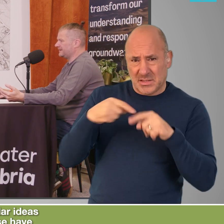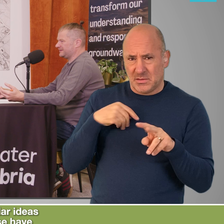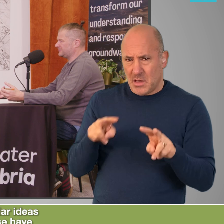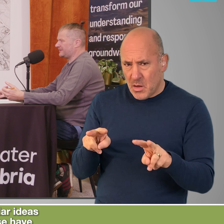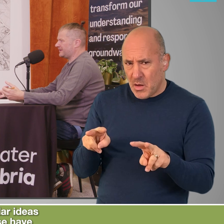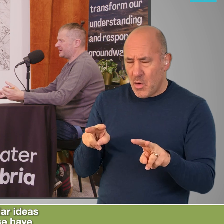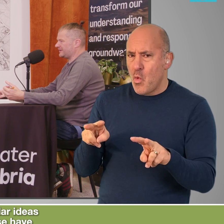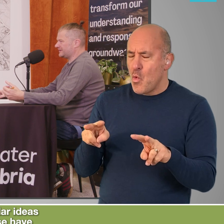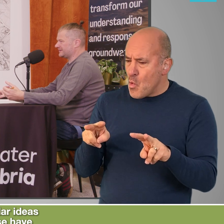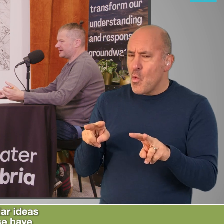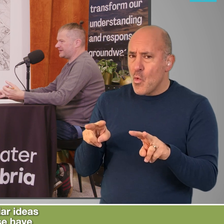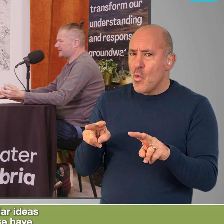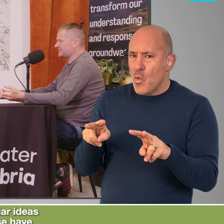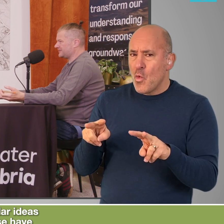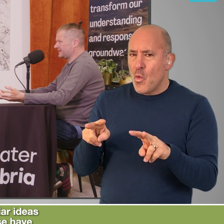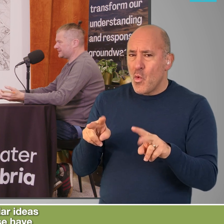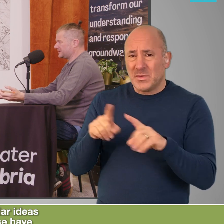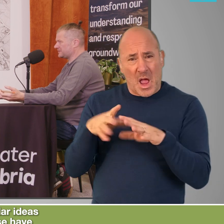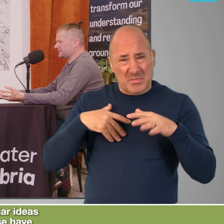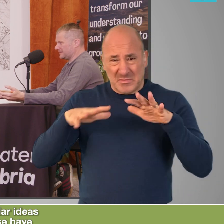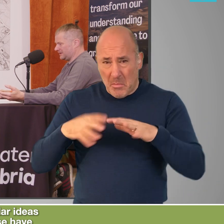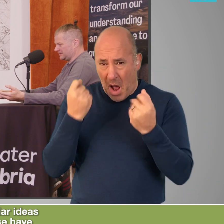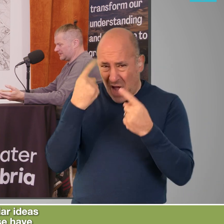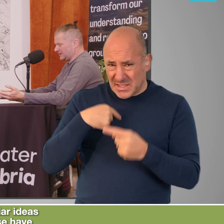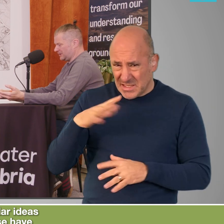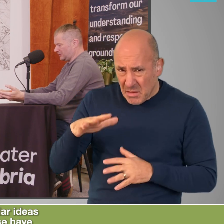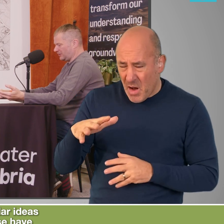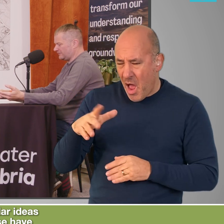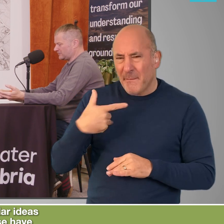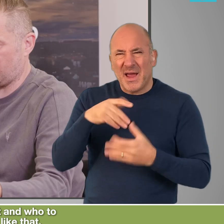and I've had similar ideas and a lot of those have